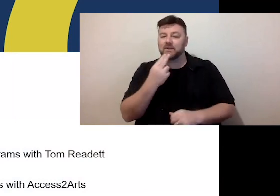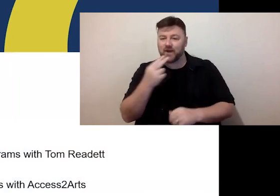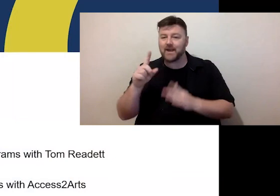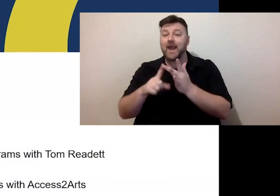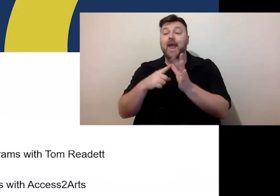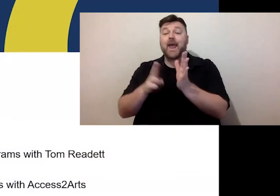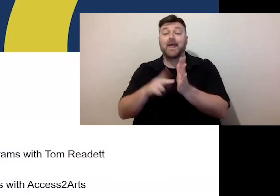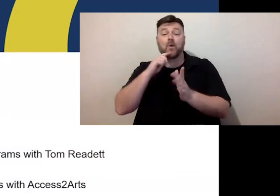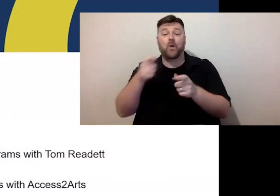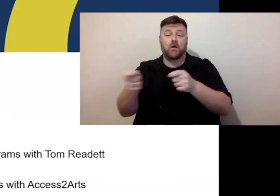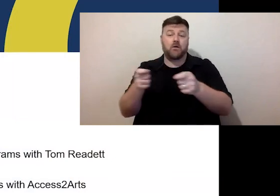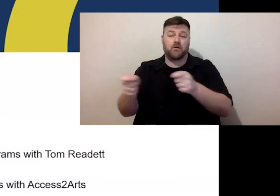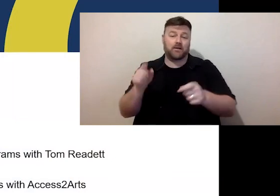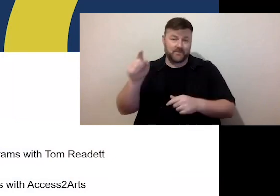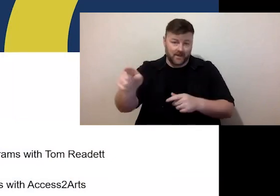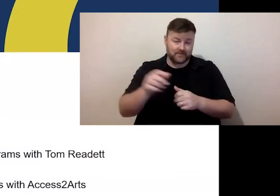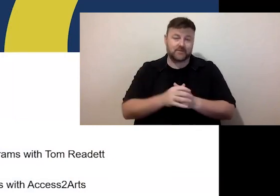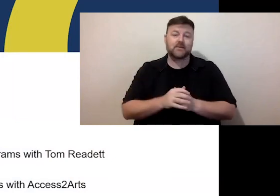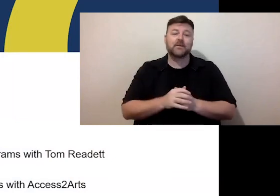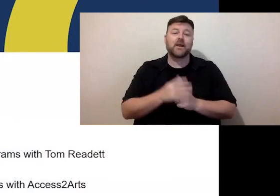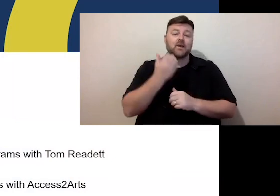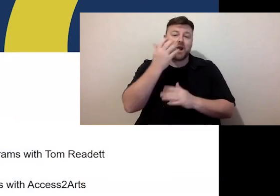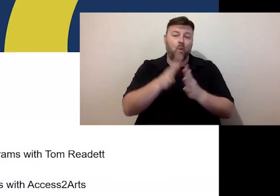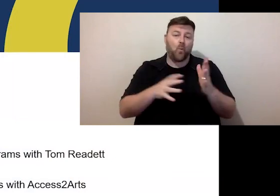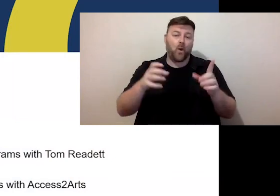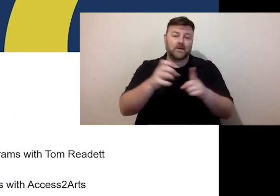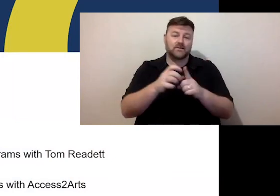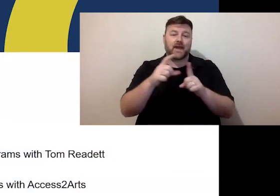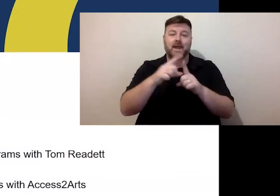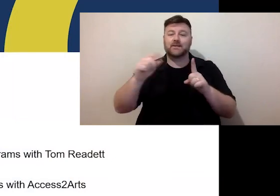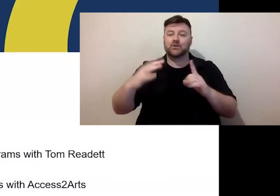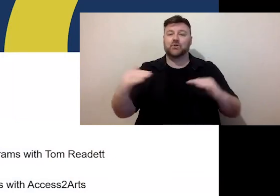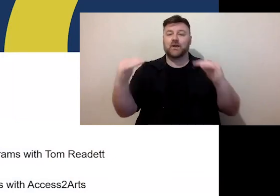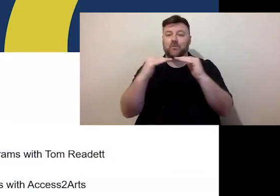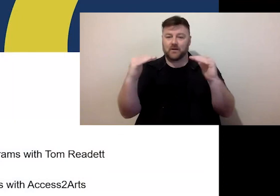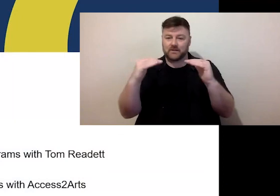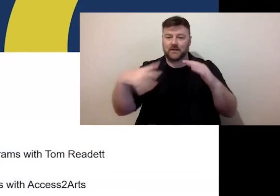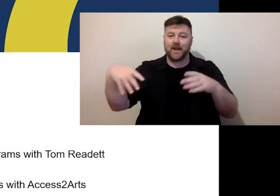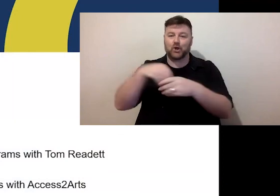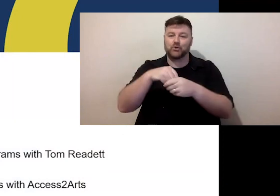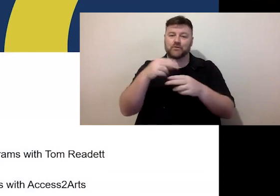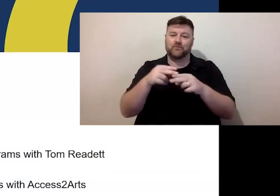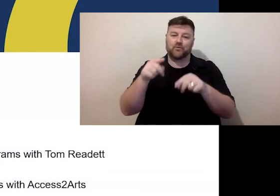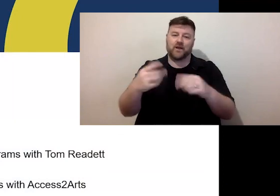Then next Wednesday - digital equality - finding inclusion in online spaces with Access2Arts.